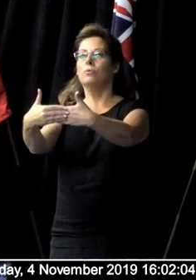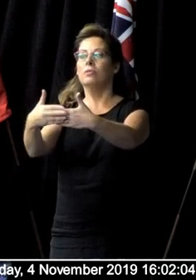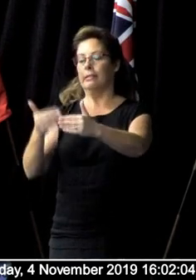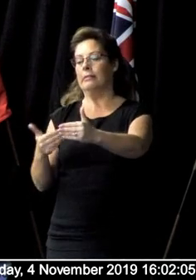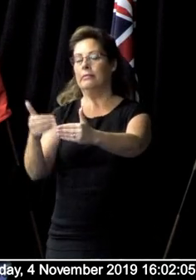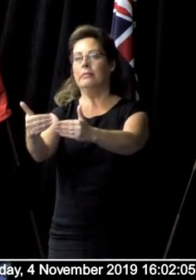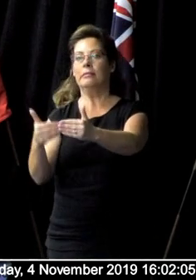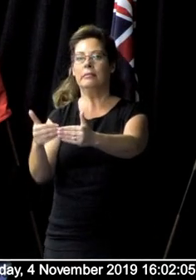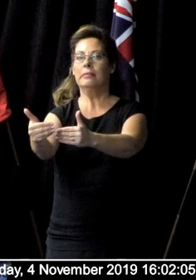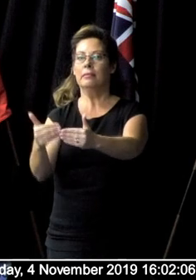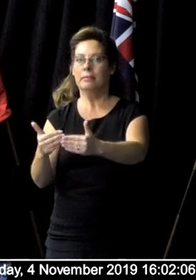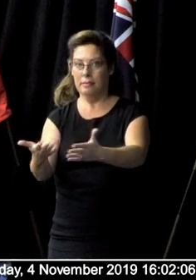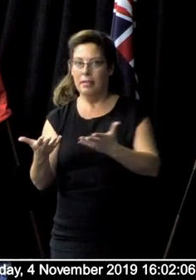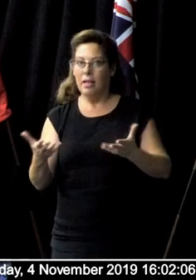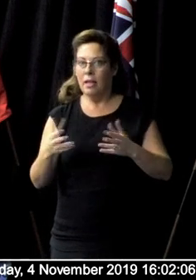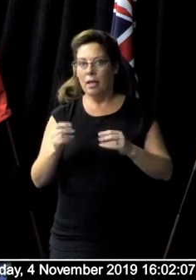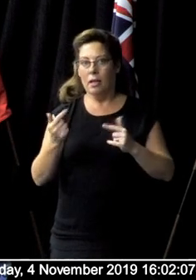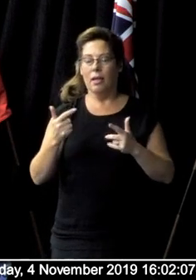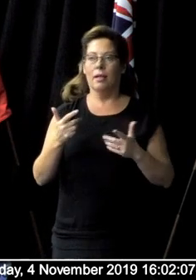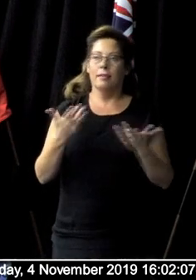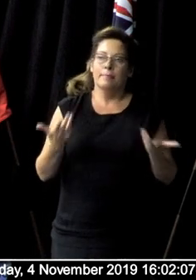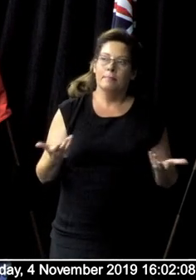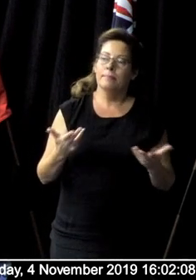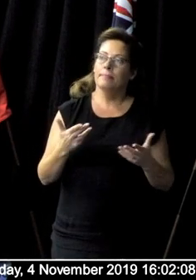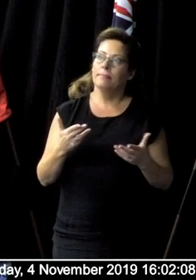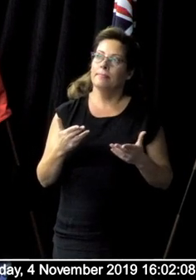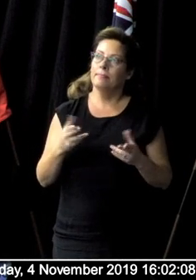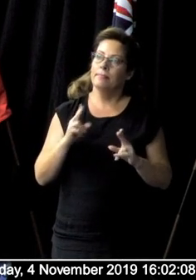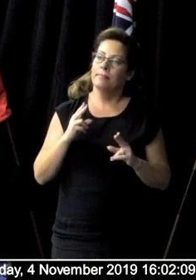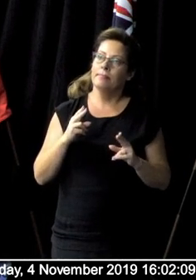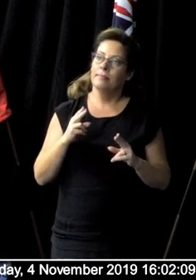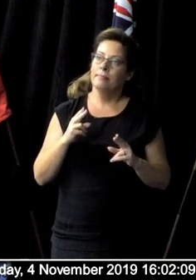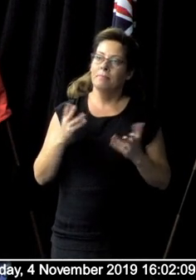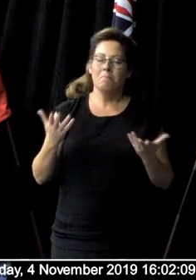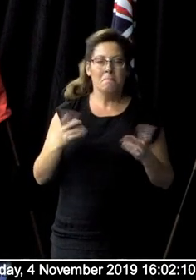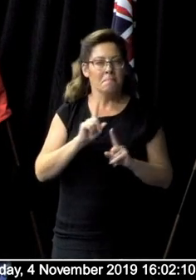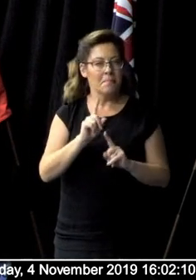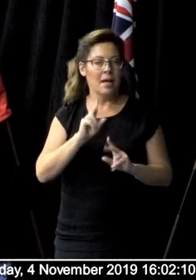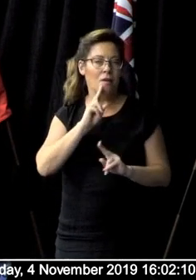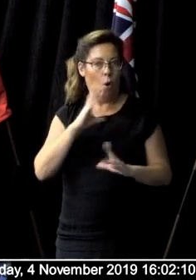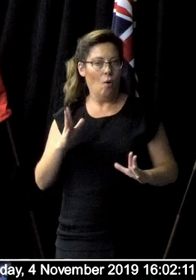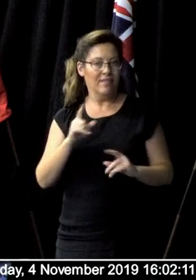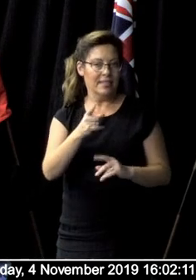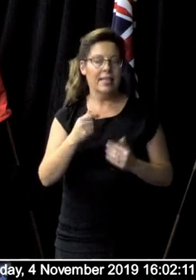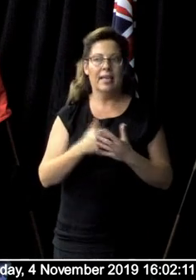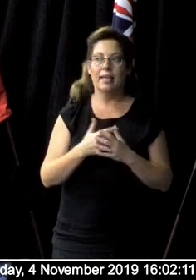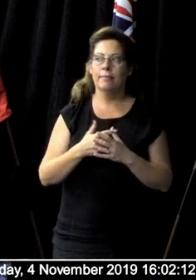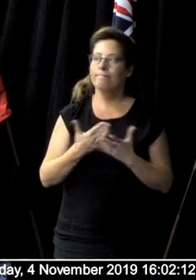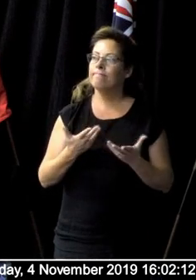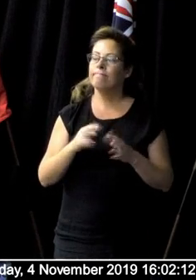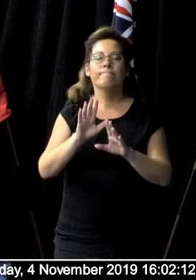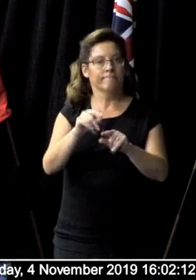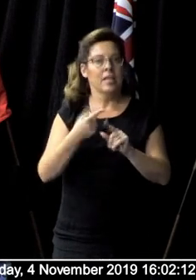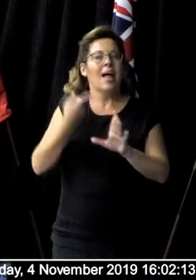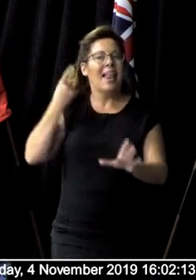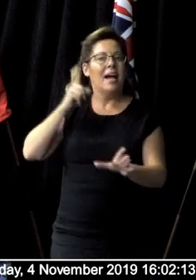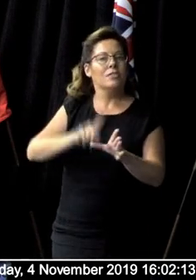Obviously, we have – last year a group of families got together and tried to decide